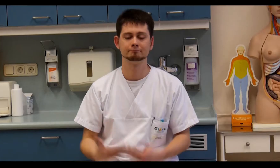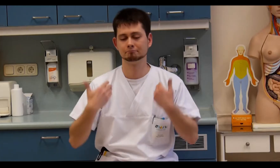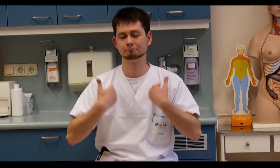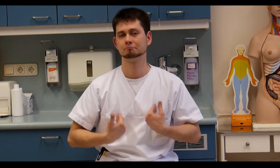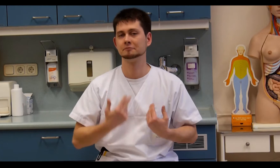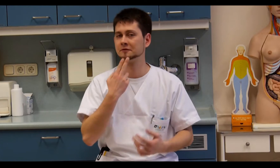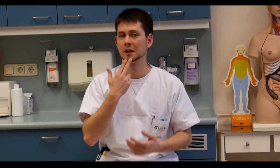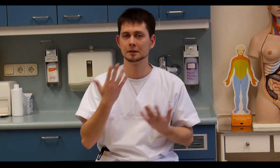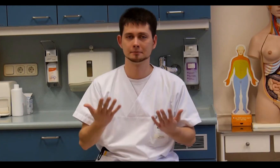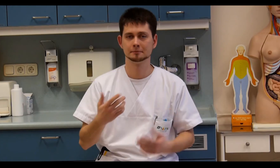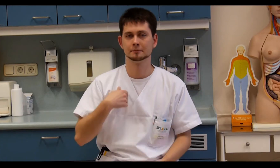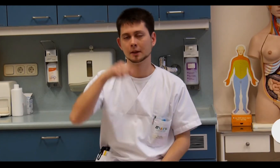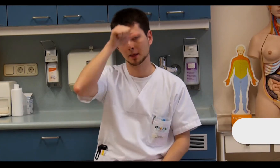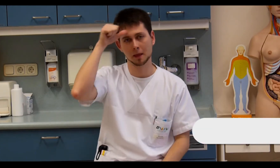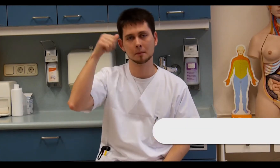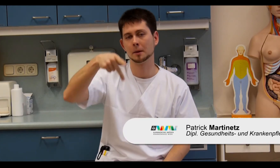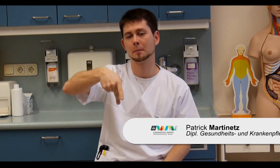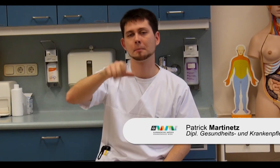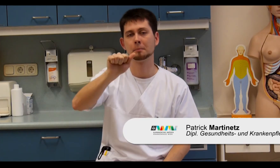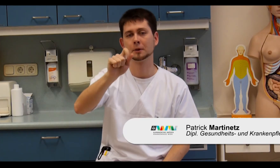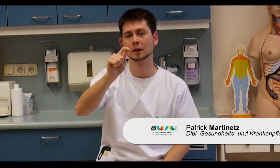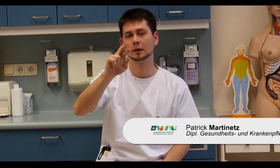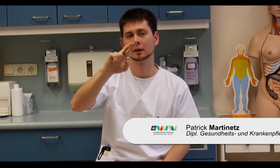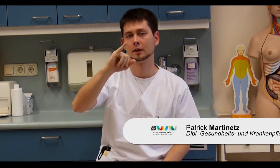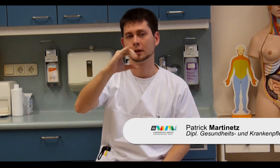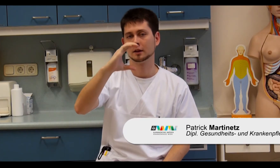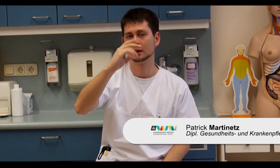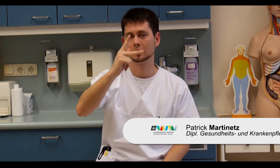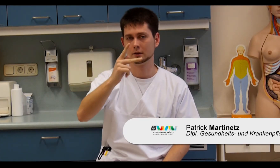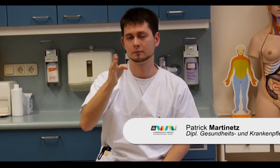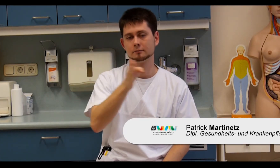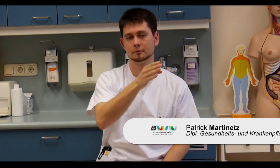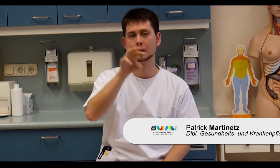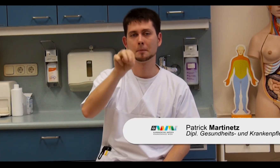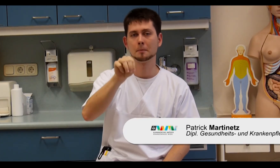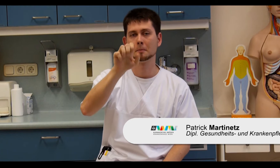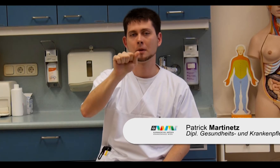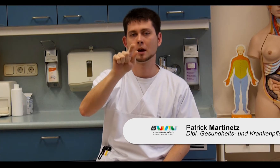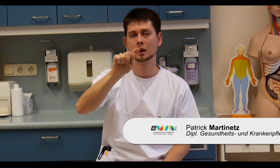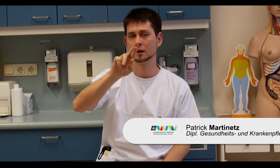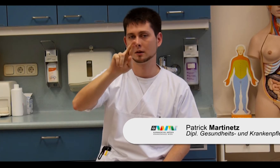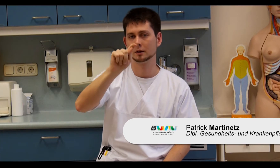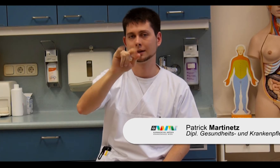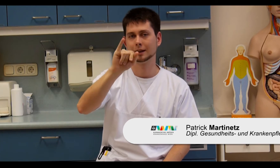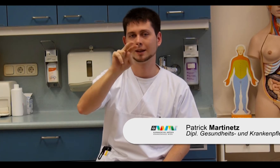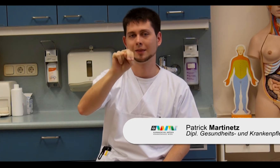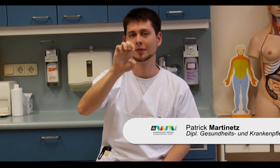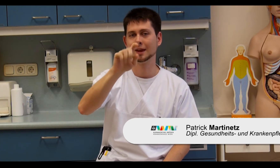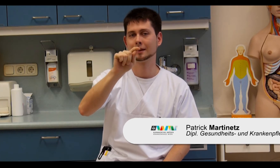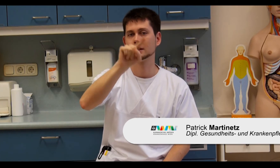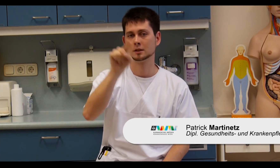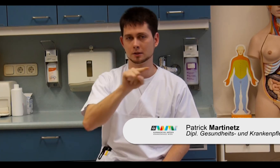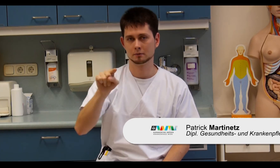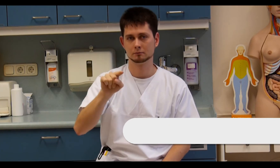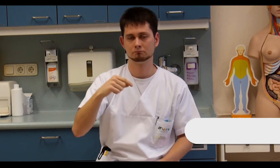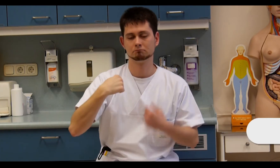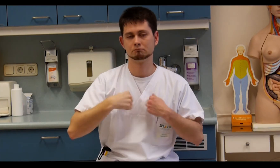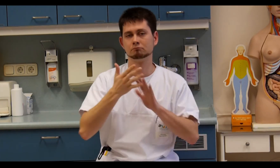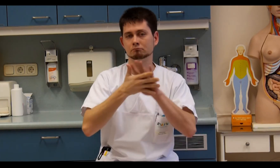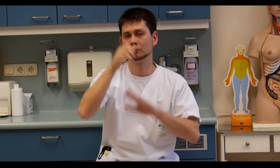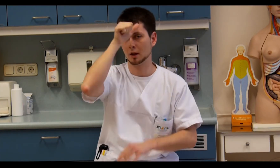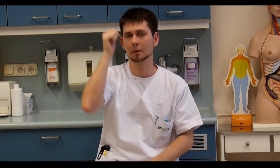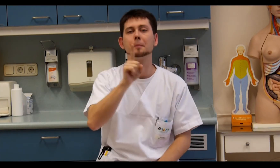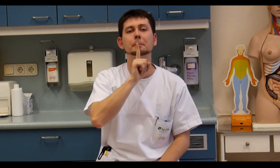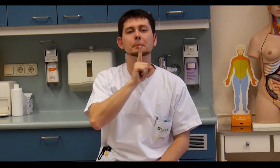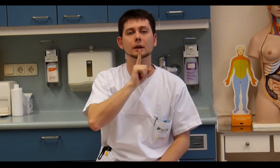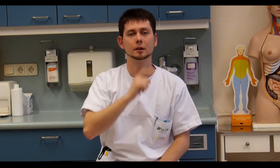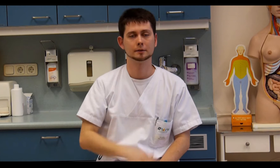I want to introduce myself .. my name is Patrick Martinetz and this is my sign name ...